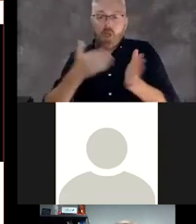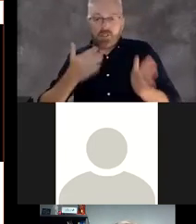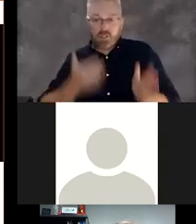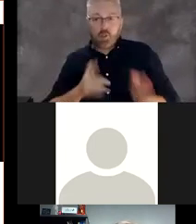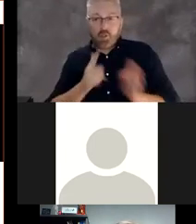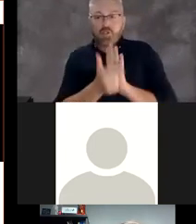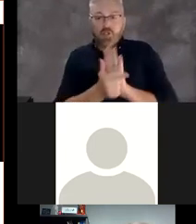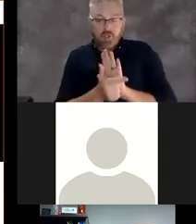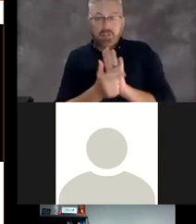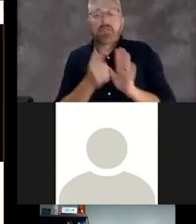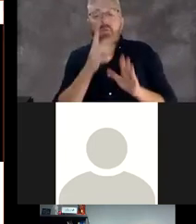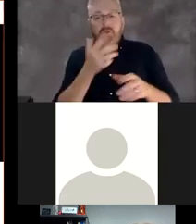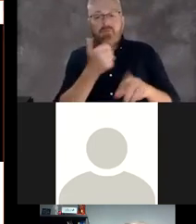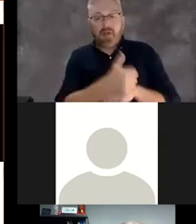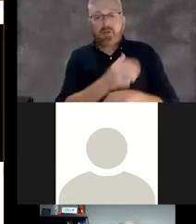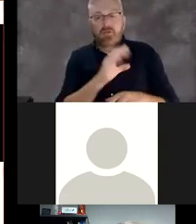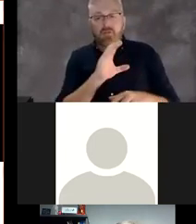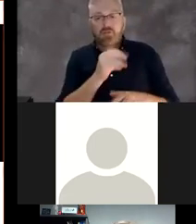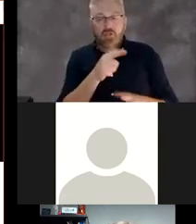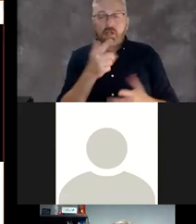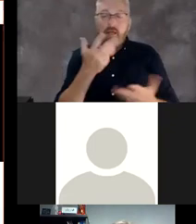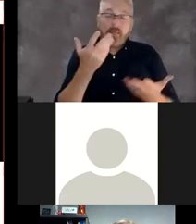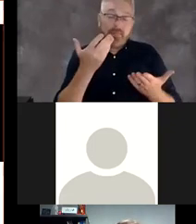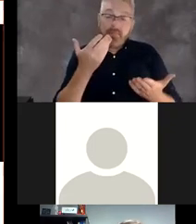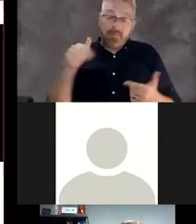SAY, NO, I'M NOT INTERESTED IN THAT, GO AWAY, IF THEY WANT TO.